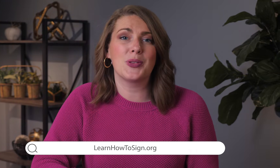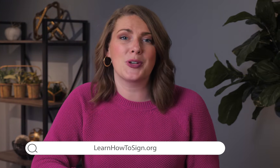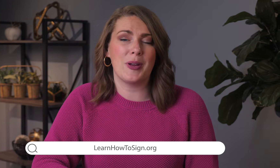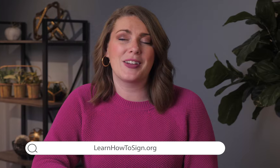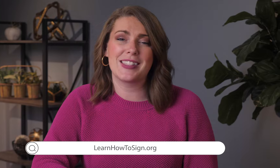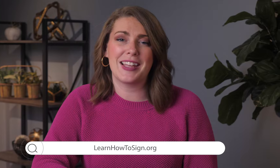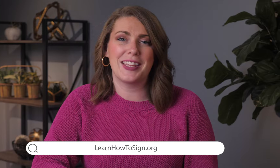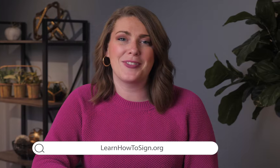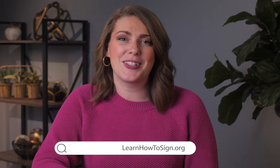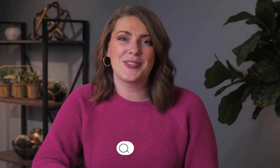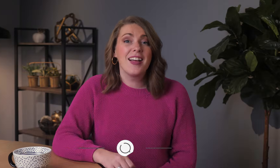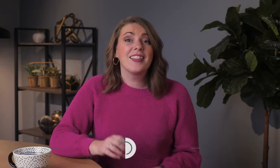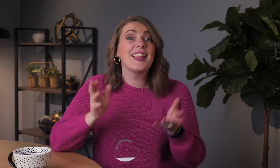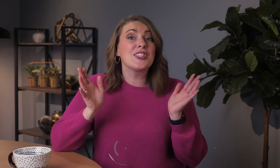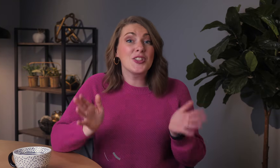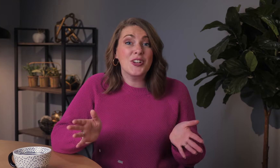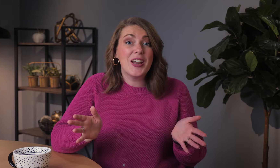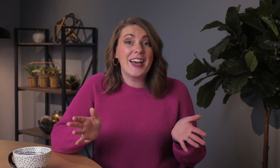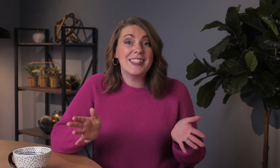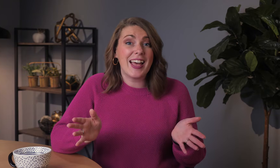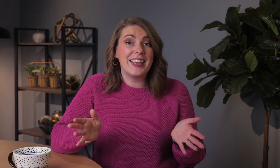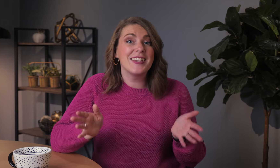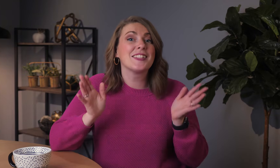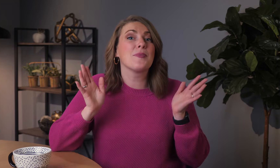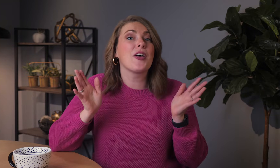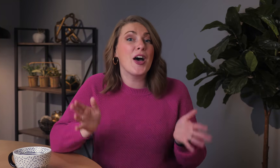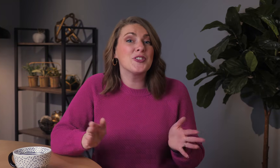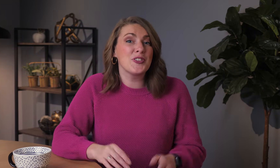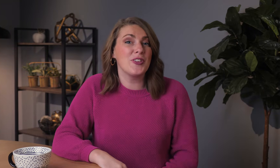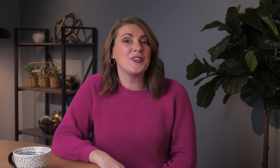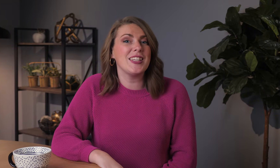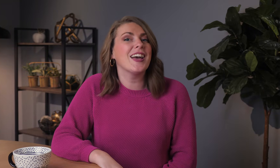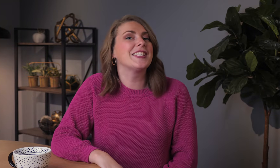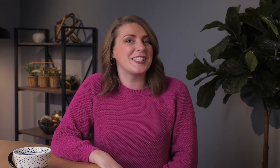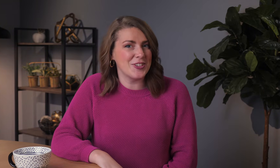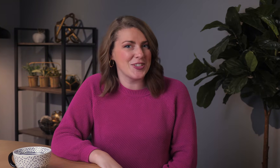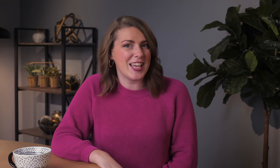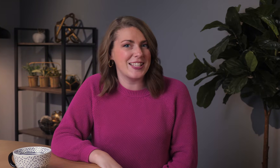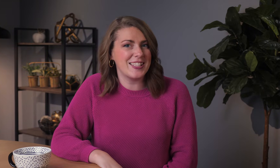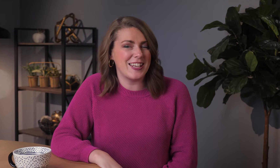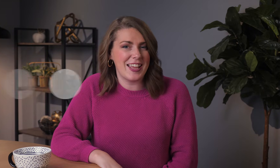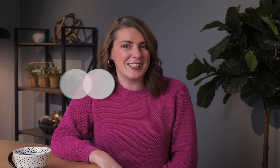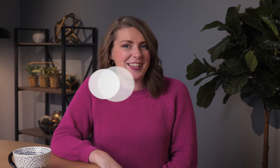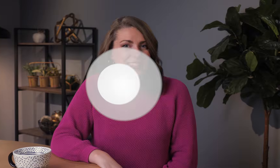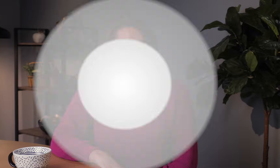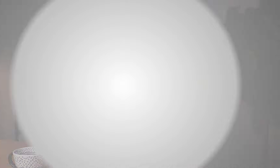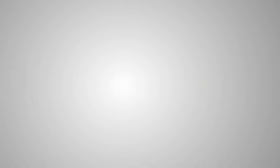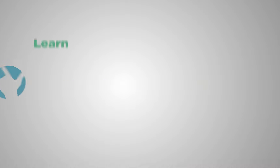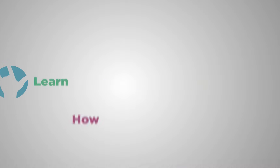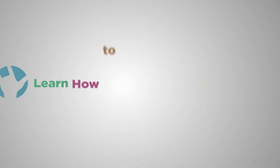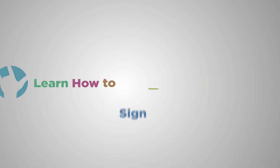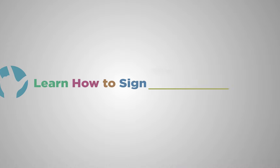learn American Sign Language. Let's learn how to sign some of the 150 essential signs in ASL.